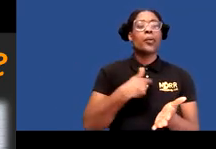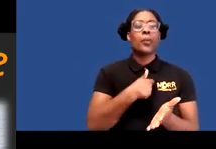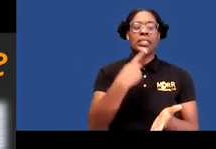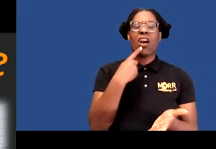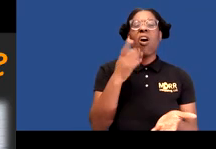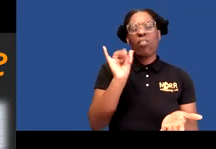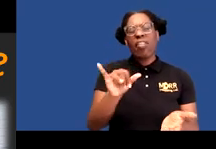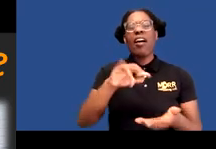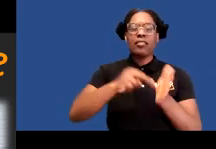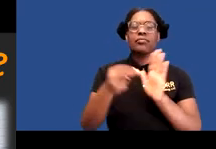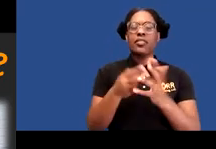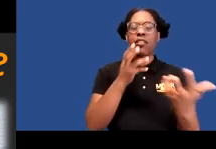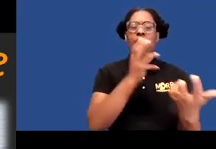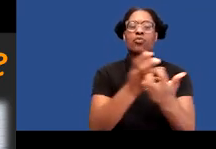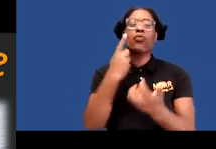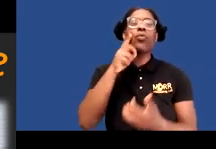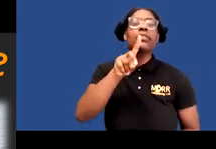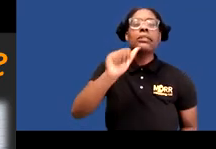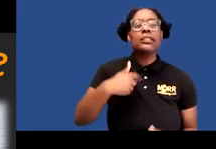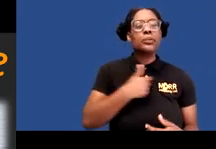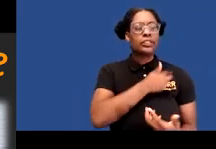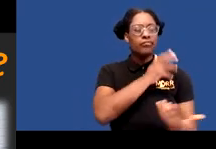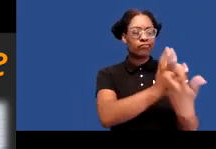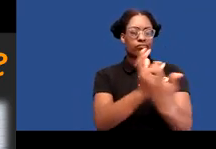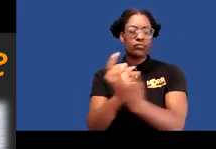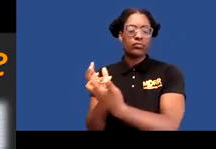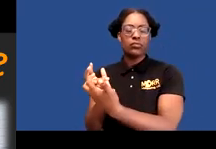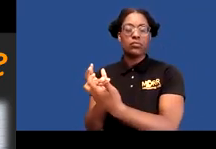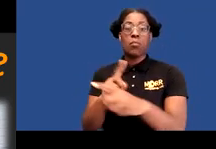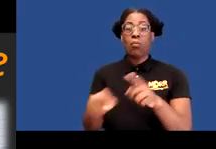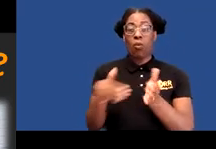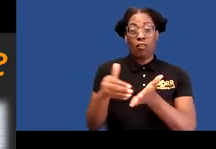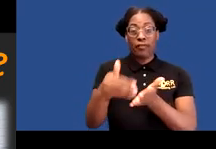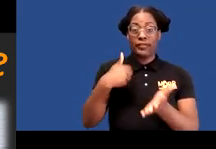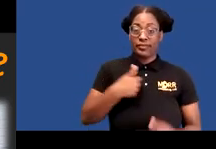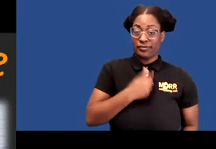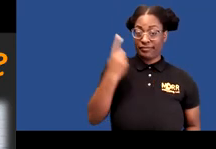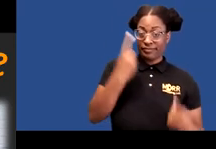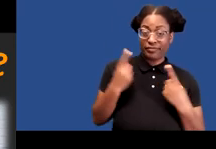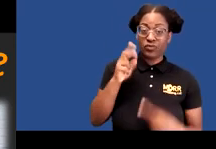but not really in terms of racial justice or promoting anti-racism.